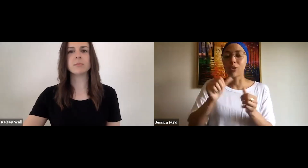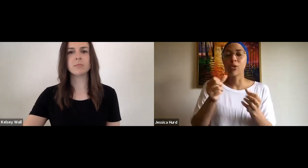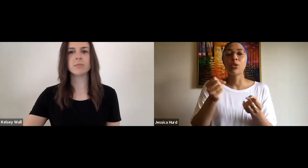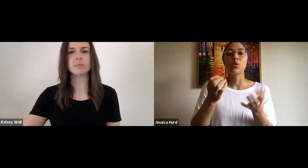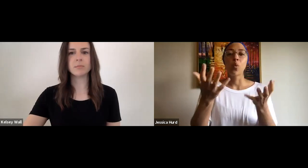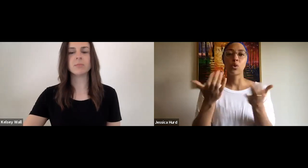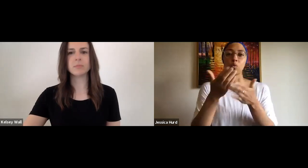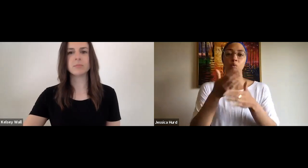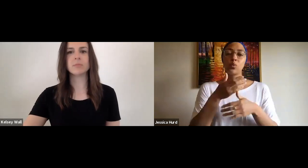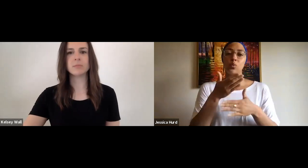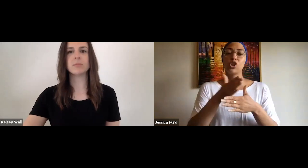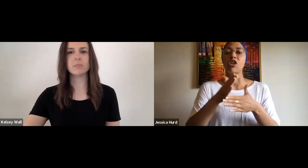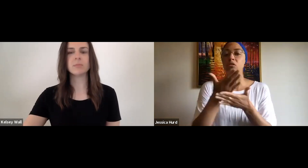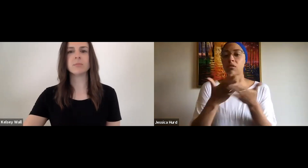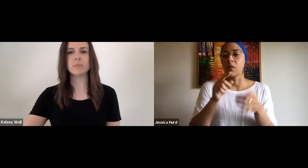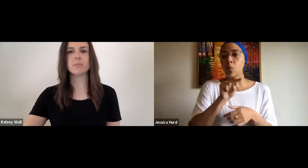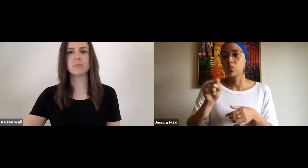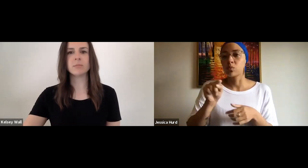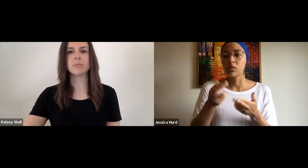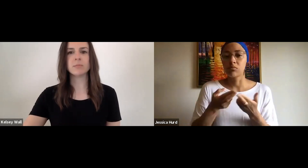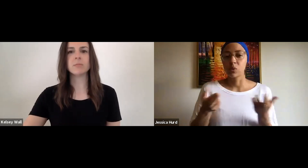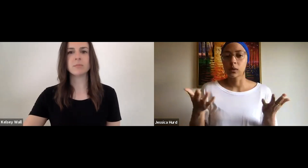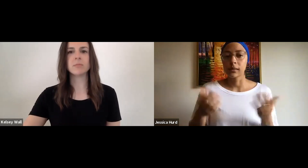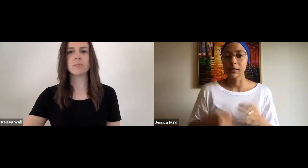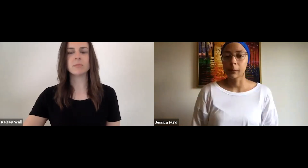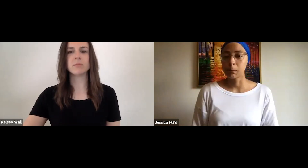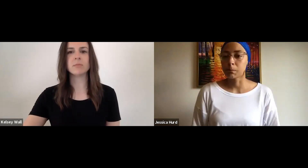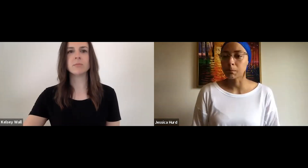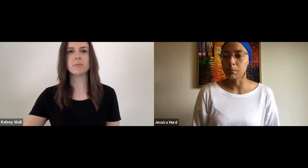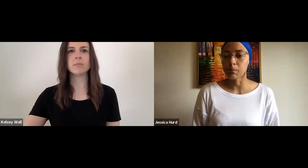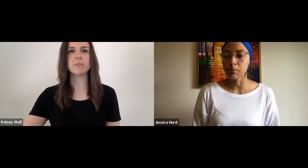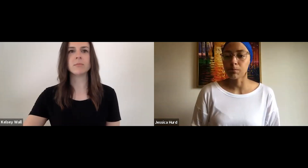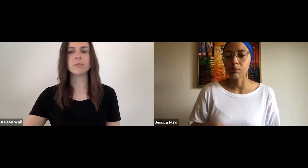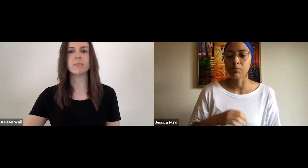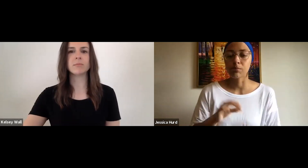in actuality, we still need to be social. We still need to connect and interact with one another.